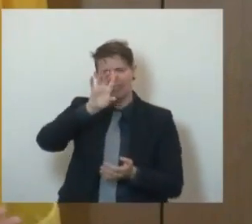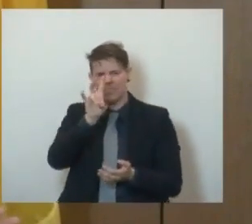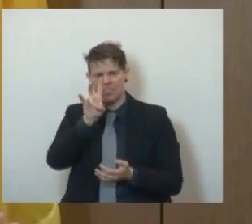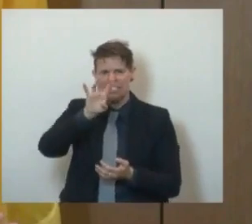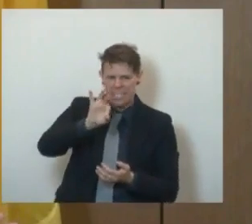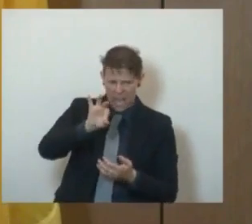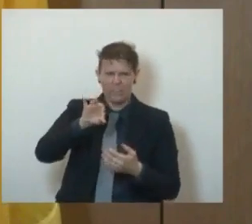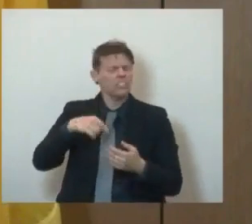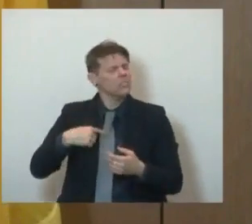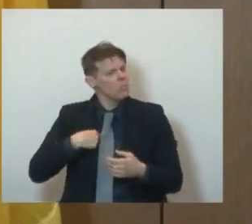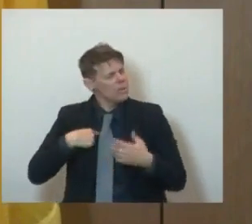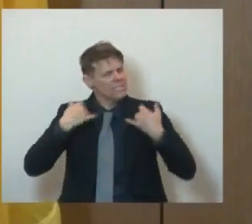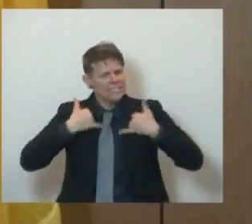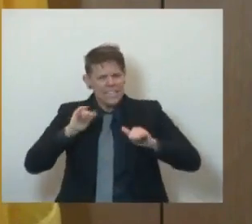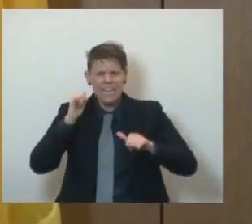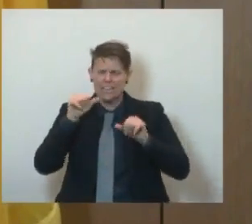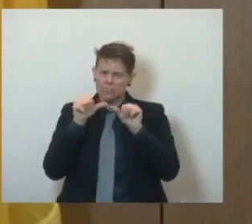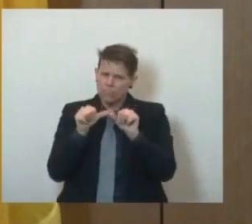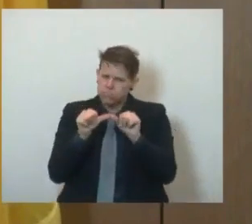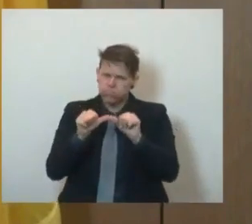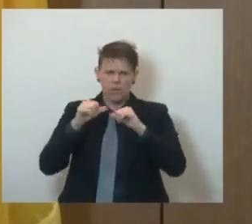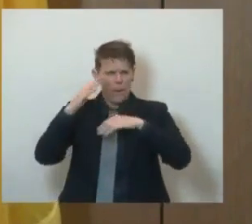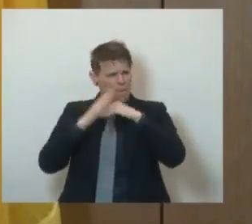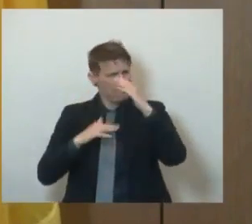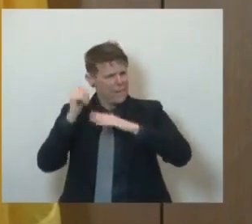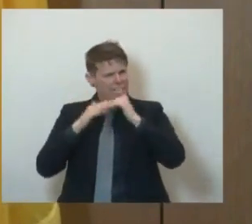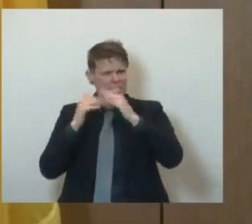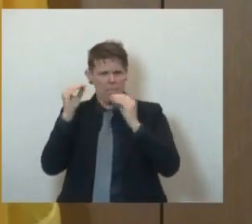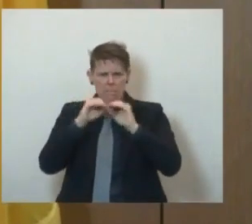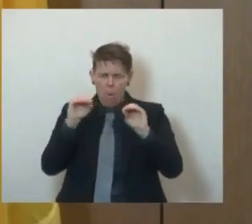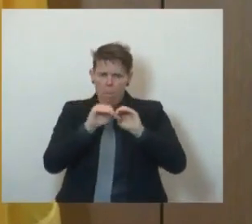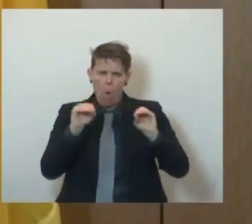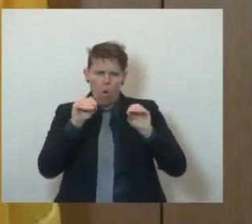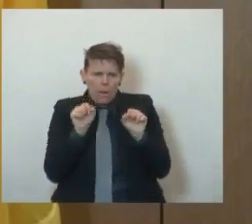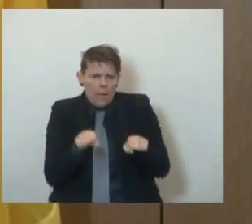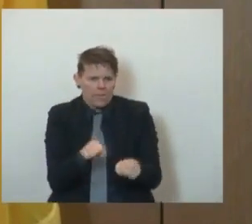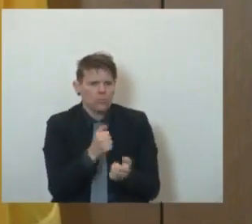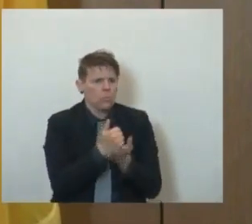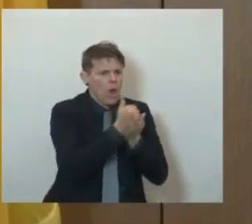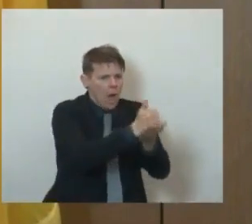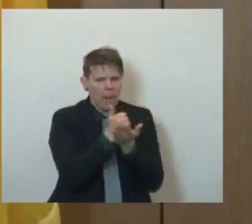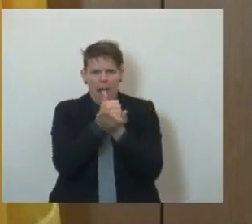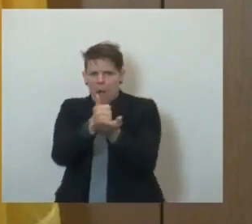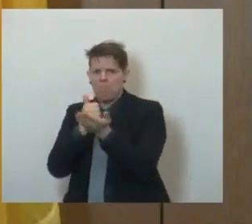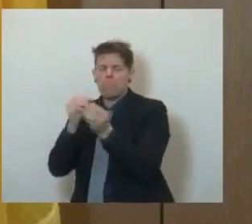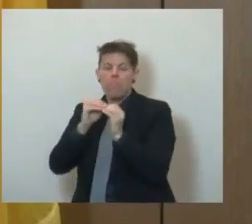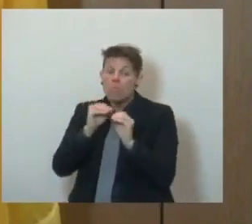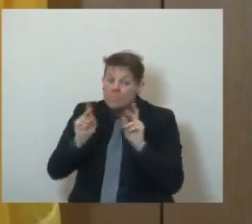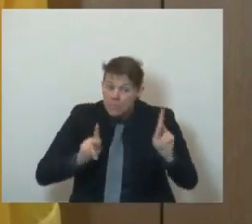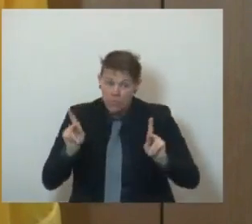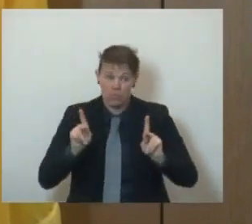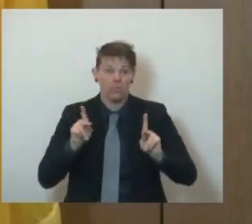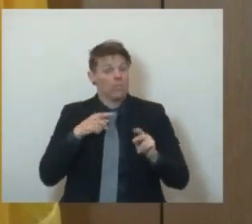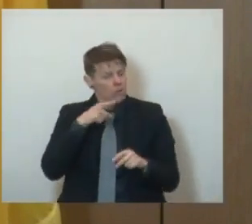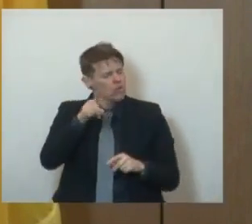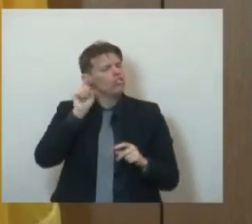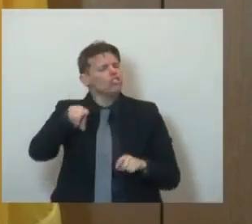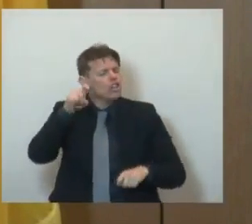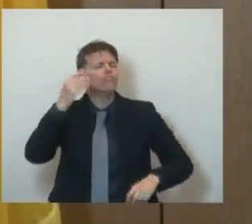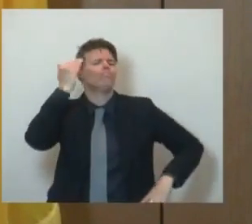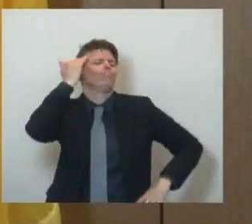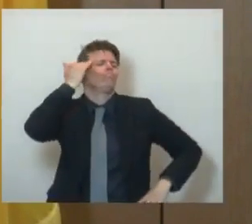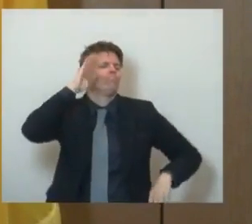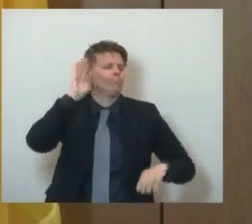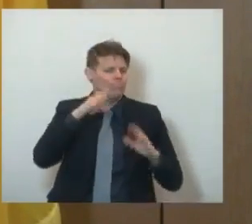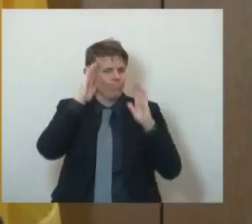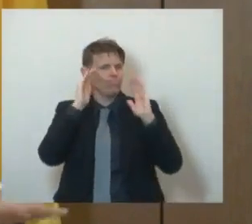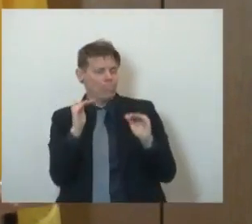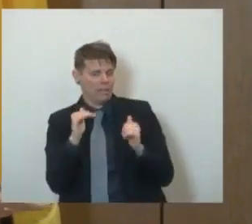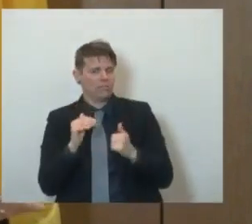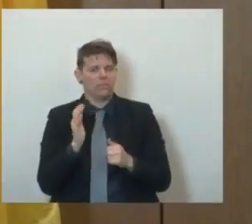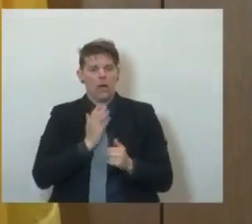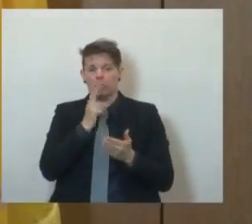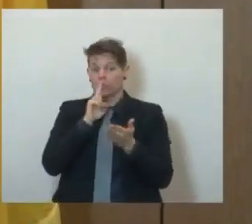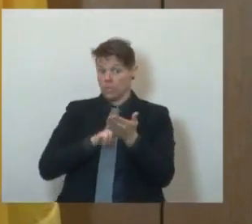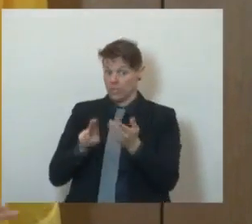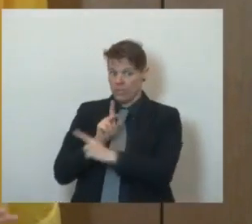I THINK THE NUMBER IS SIXTY SEVEN THOUSAND EIGHT HUNDRED AND SEVENTY-NINE AND WE’ CONTINUING TO BUILD CAPACITY AND WI YOU’LL YOU SHOULD EXPECT THAT.